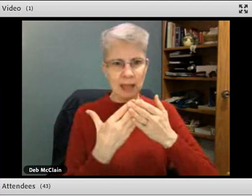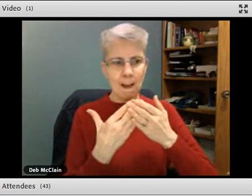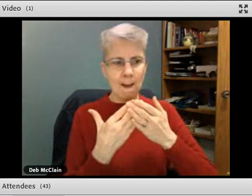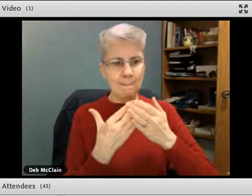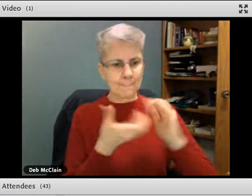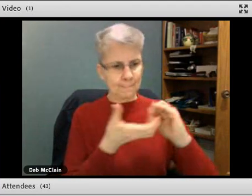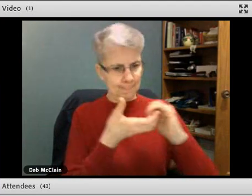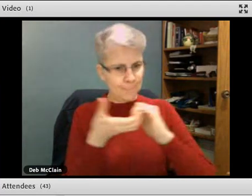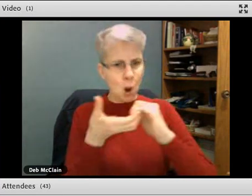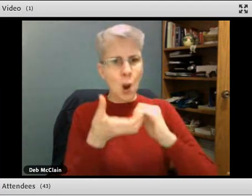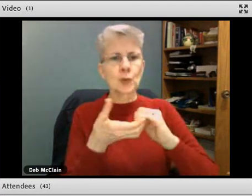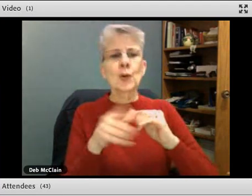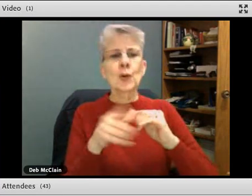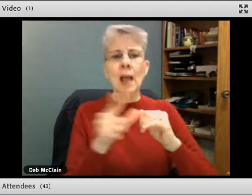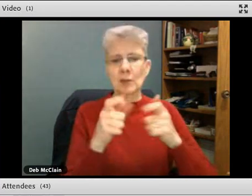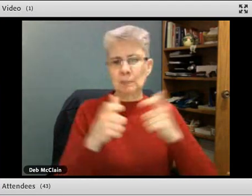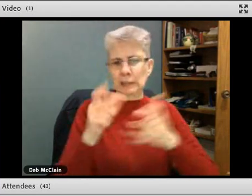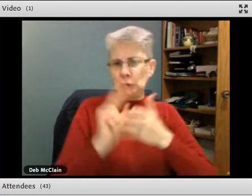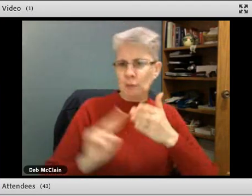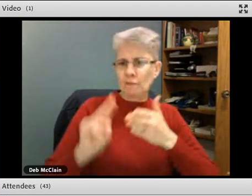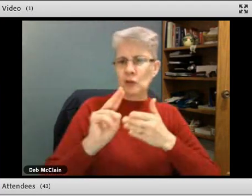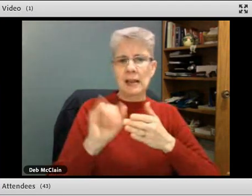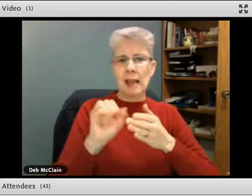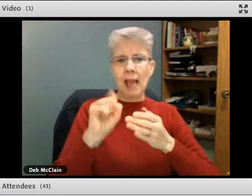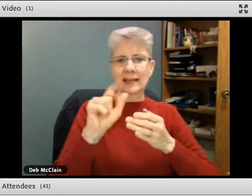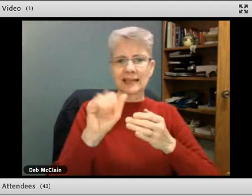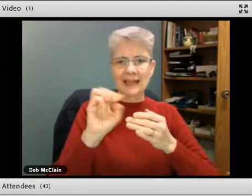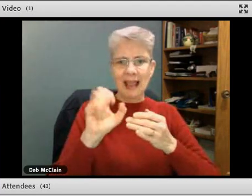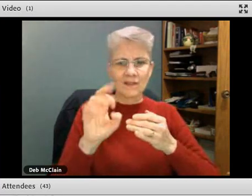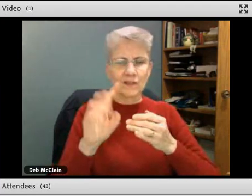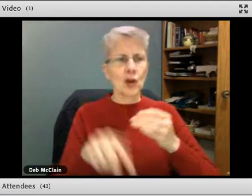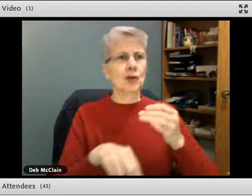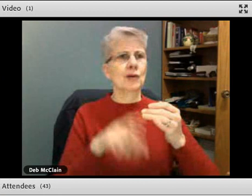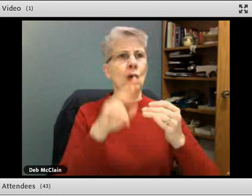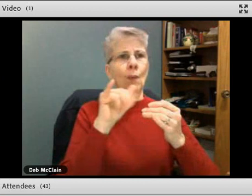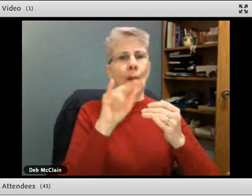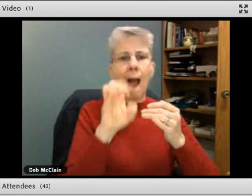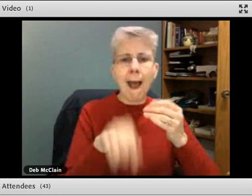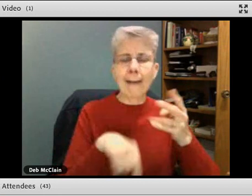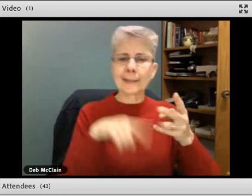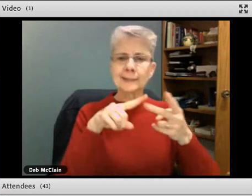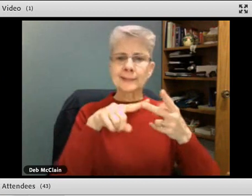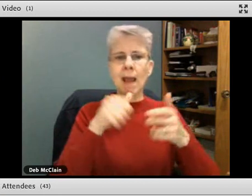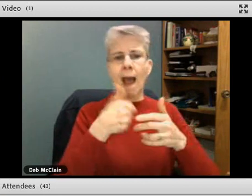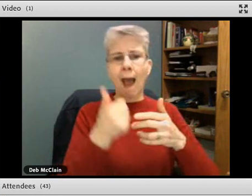some big universities like Stanford and Rice, some other participating libraries